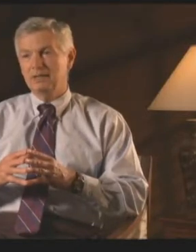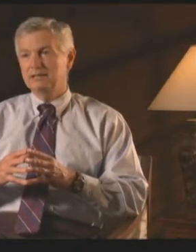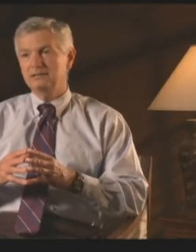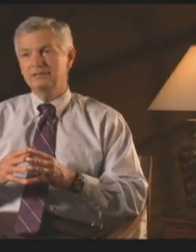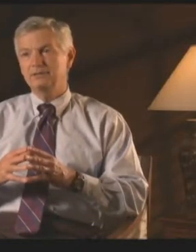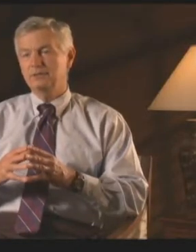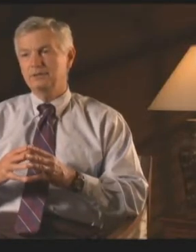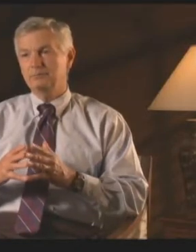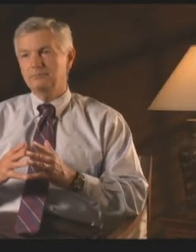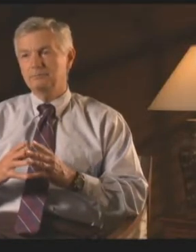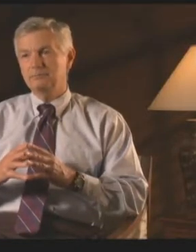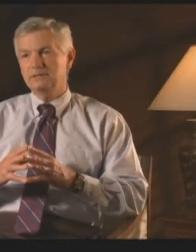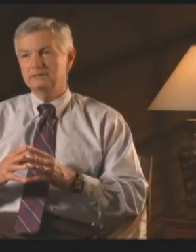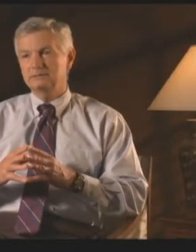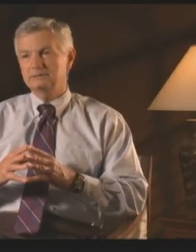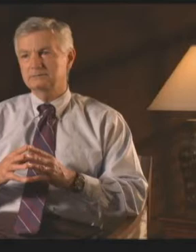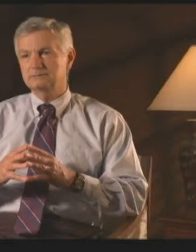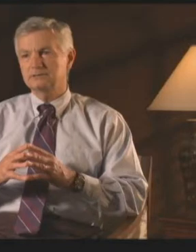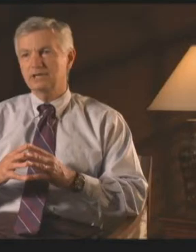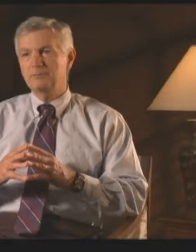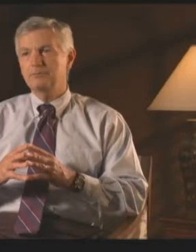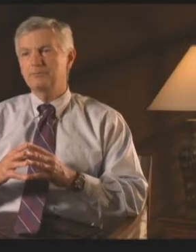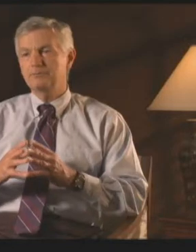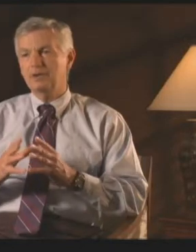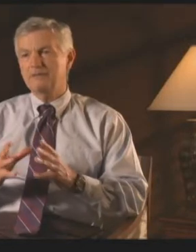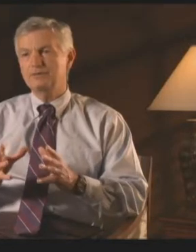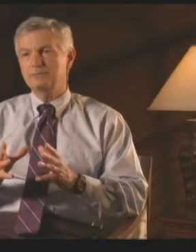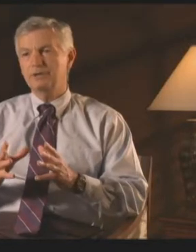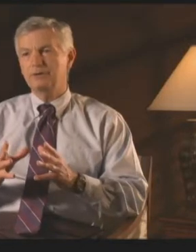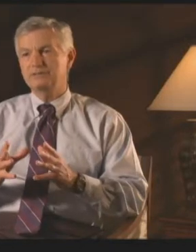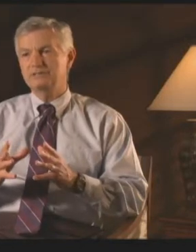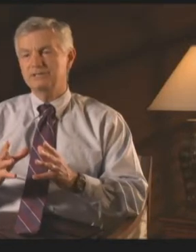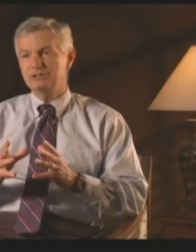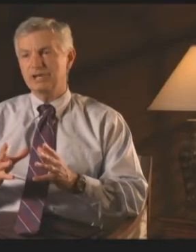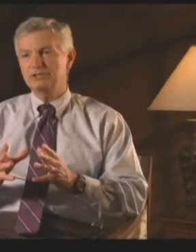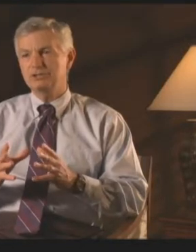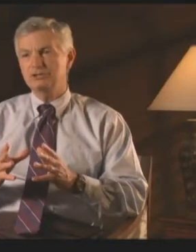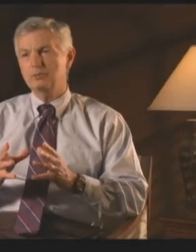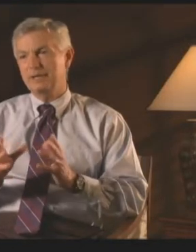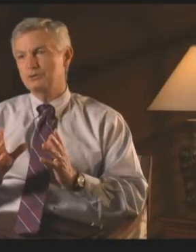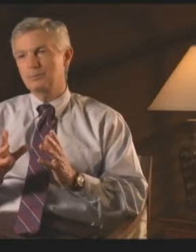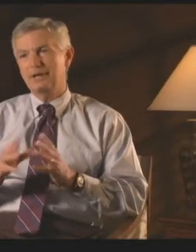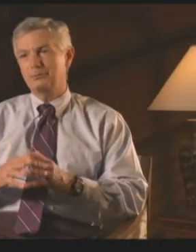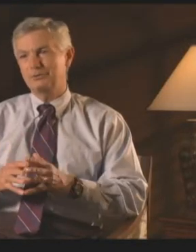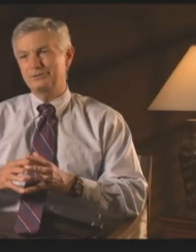it's the type of life experience that changes you and makes you a better person.